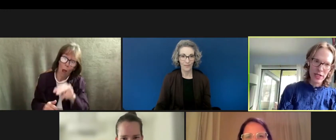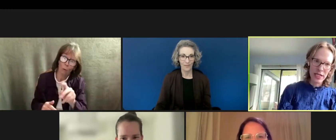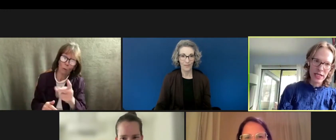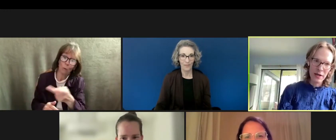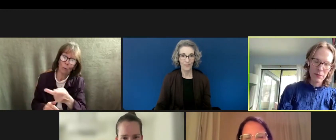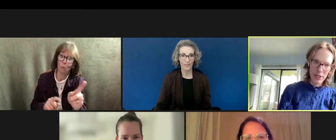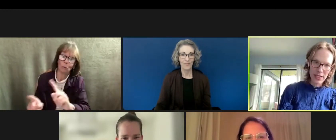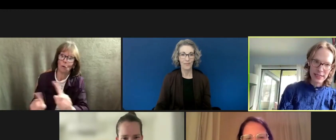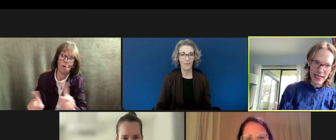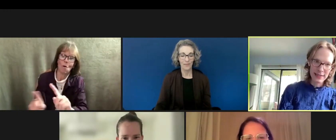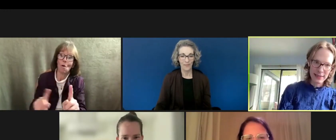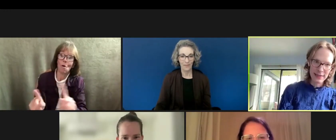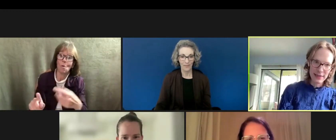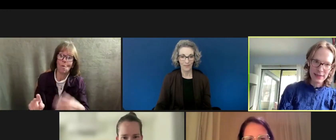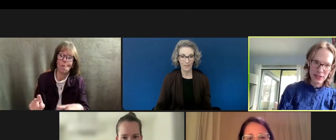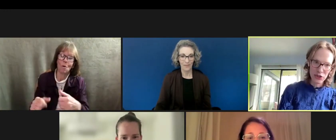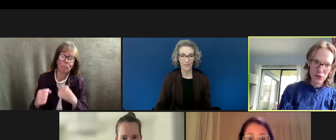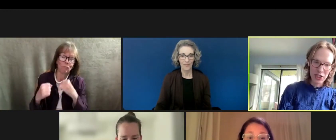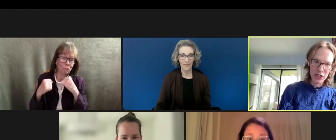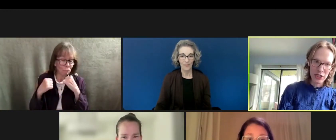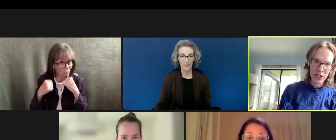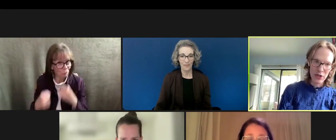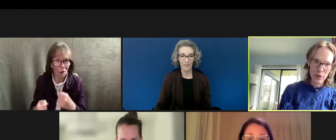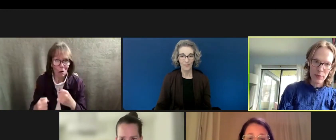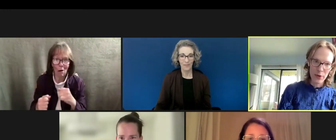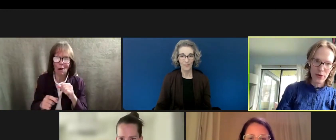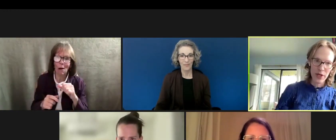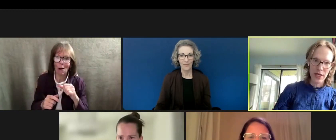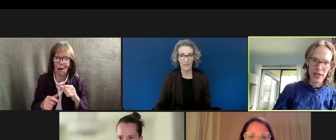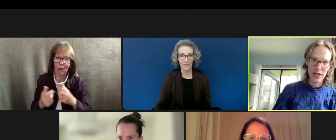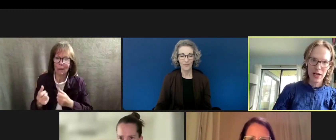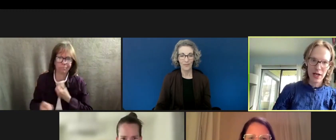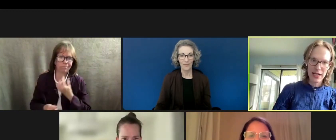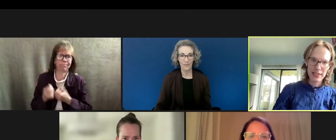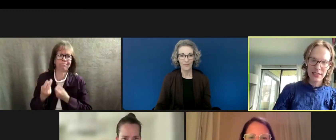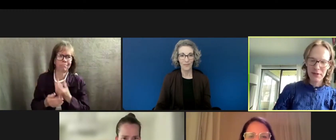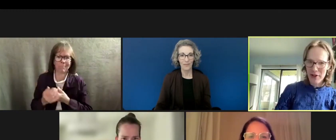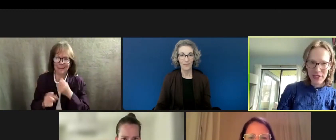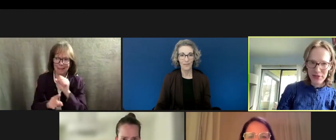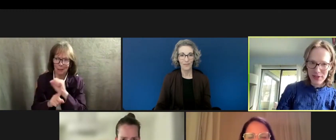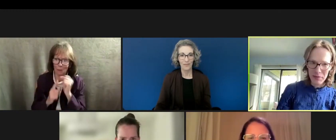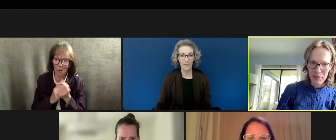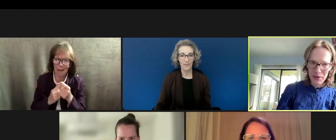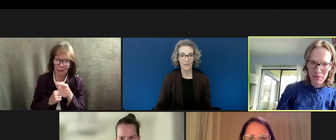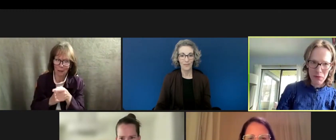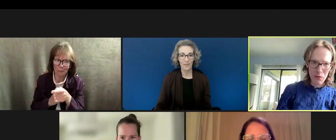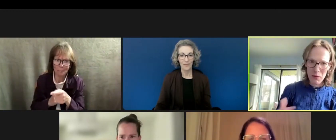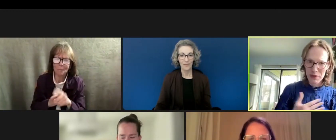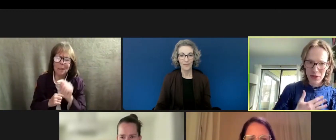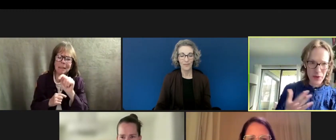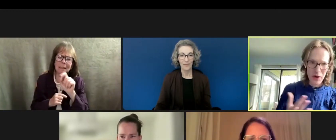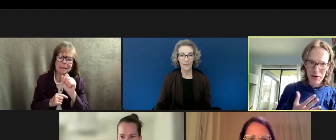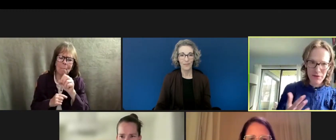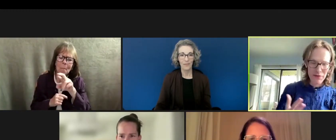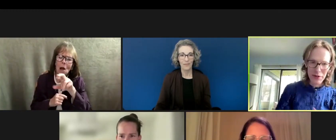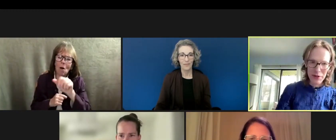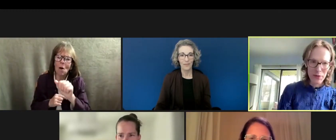it was a pretty intense situation that you were both in. Tamara, can you tell me what was going on for you?